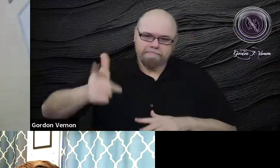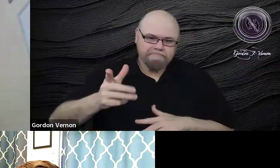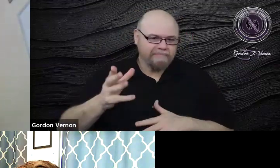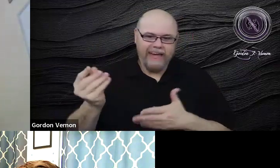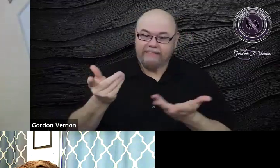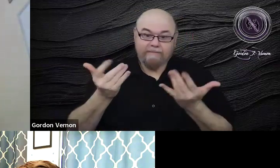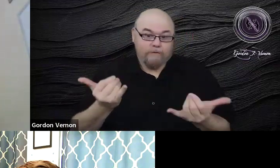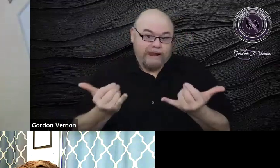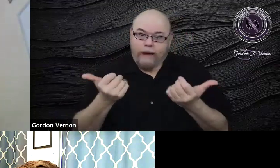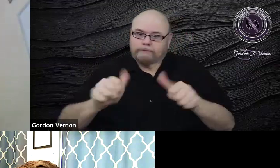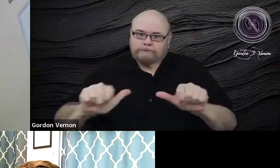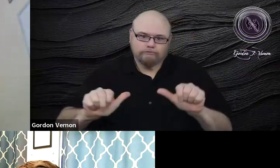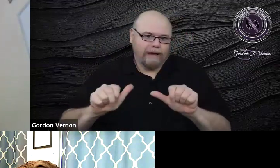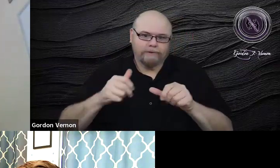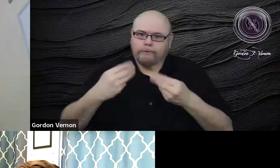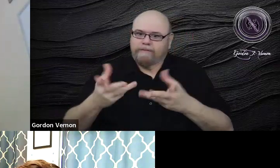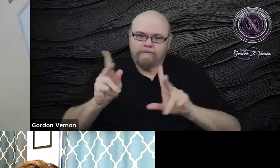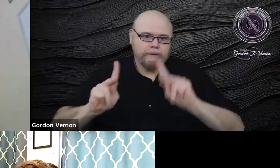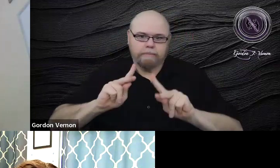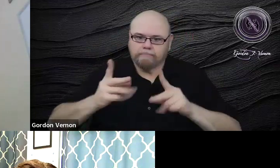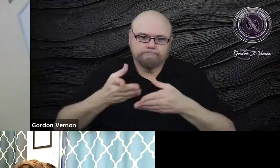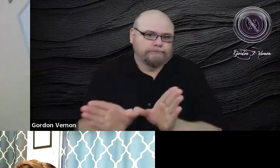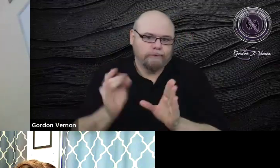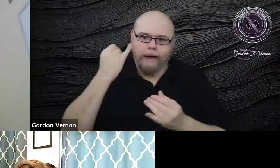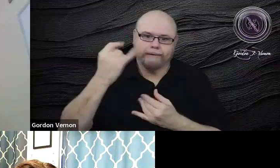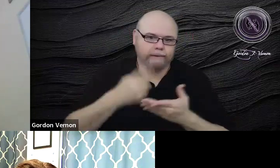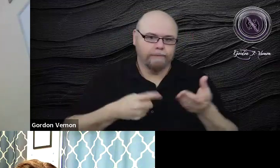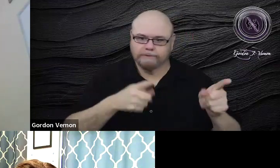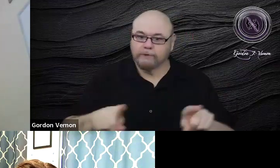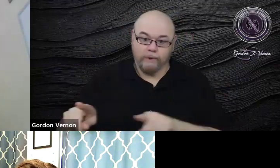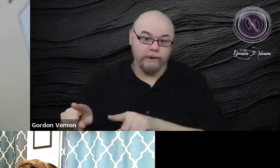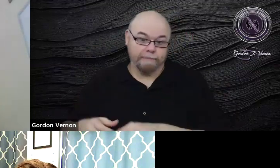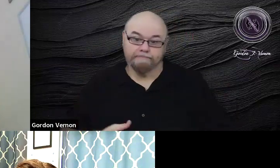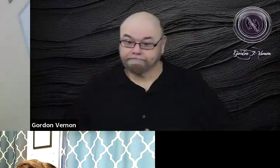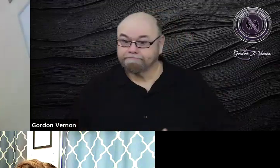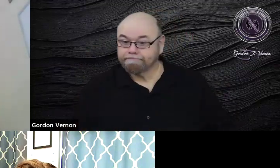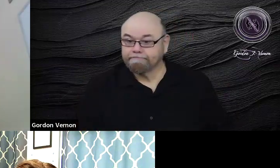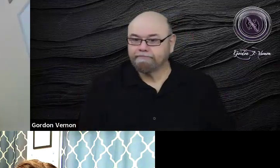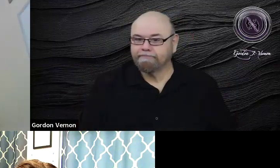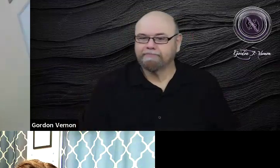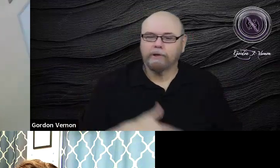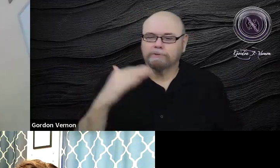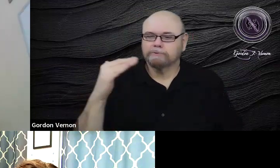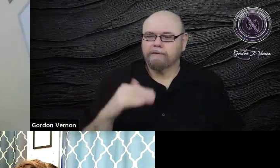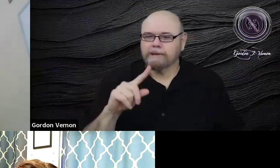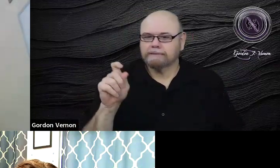I wanted to ask, do you think that musical training affects attention/distraction sensitivity?"